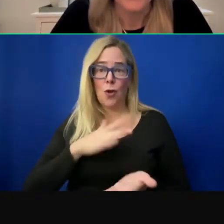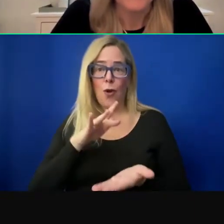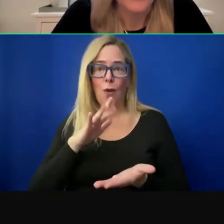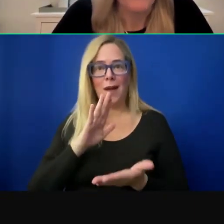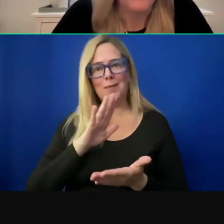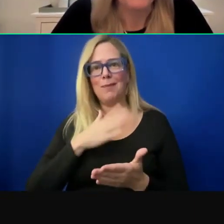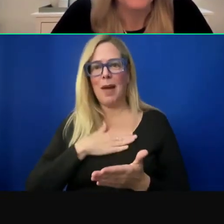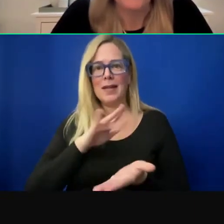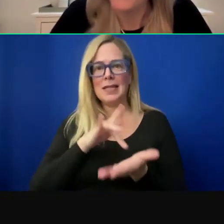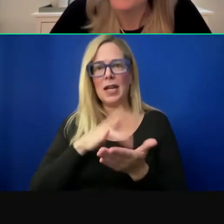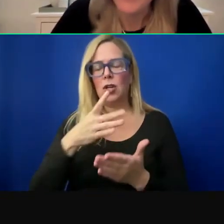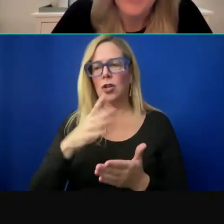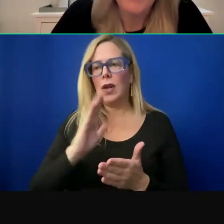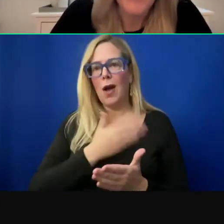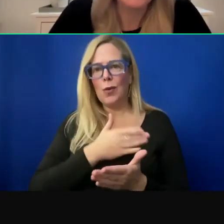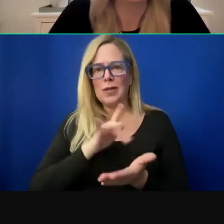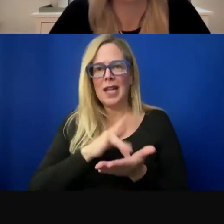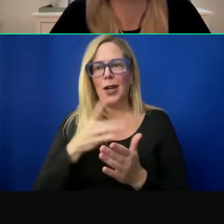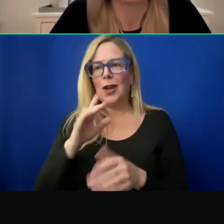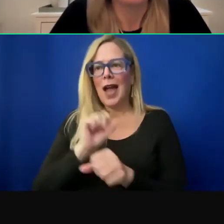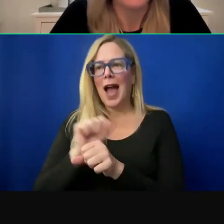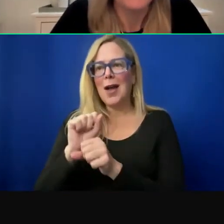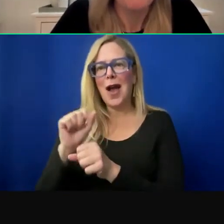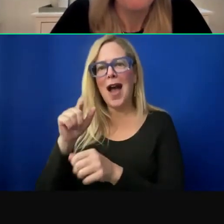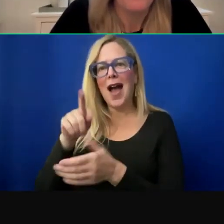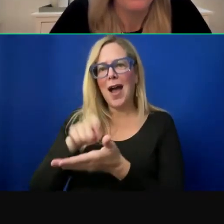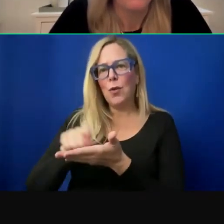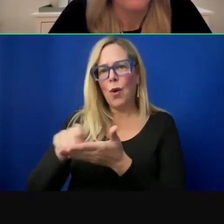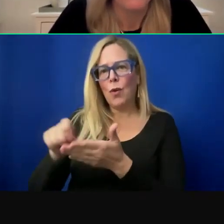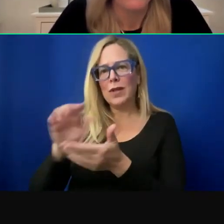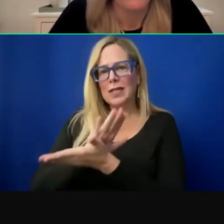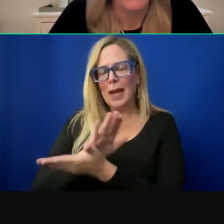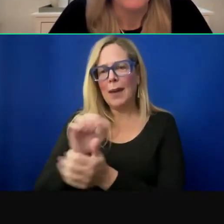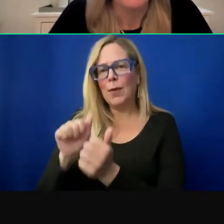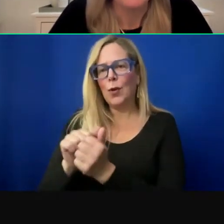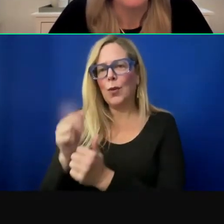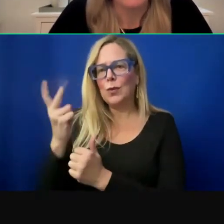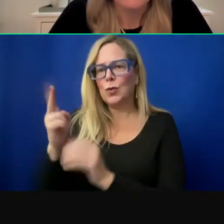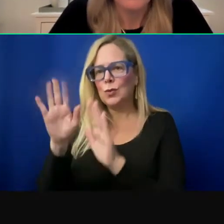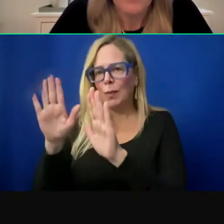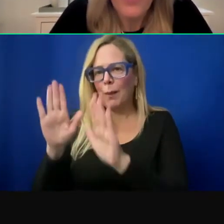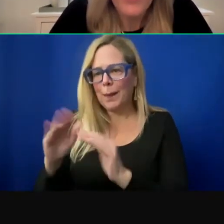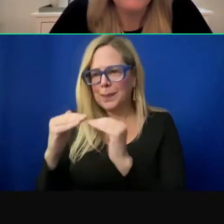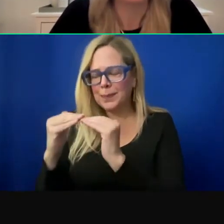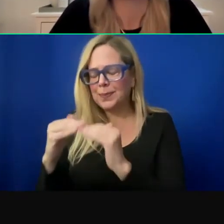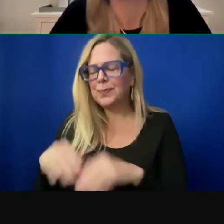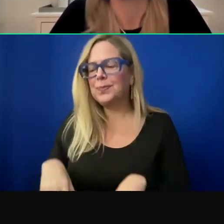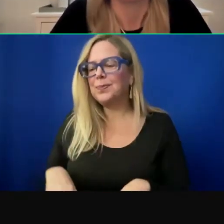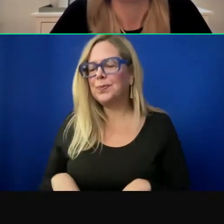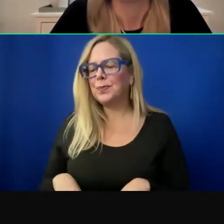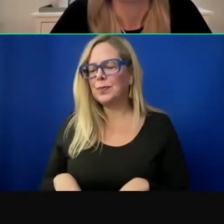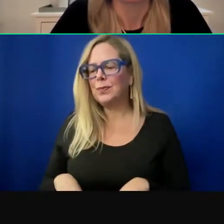that I wrote with the amazing Lisa Meeks and Nick Reed. And the point of this statement